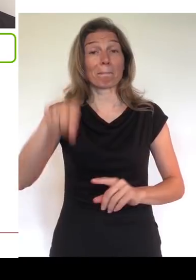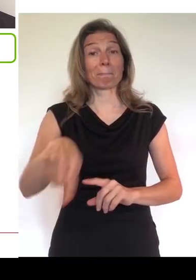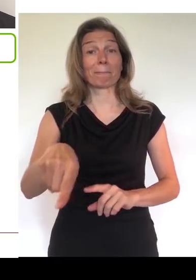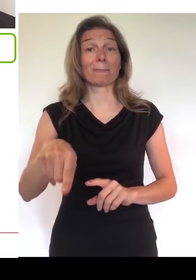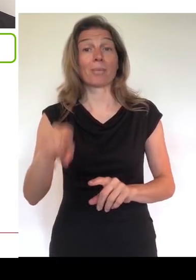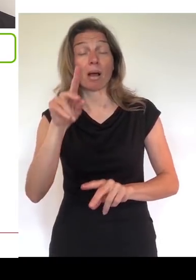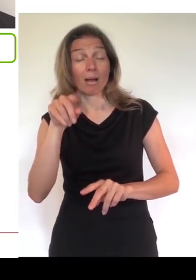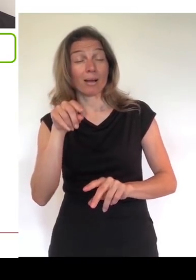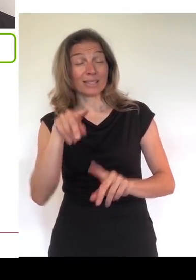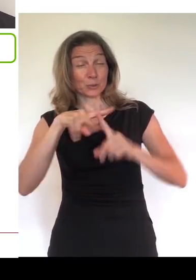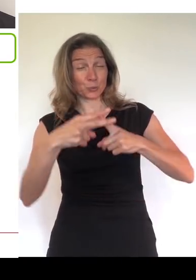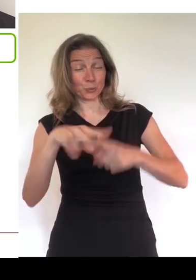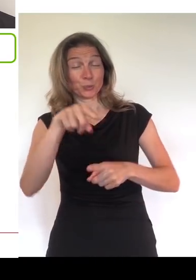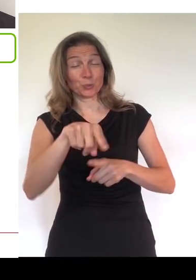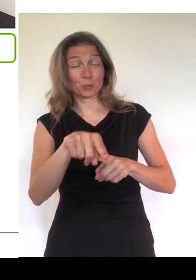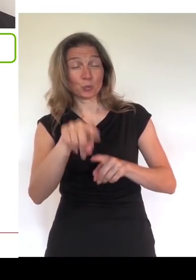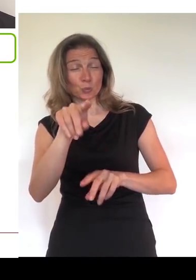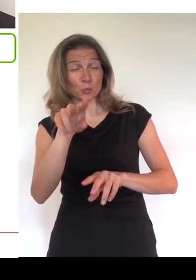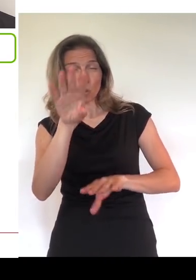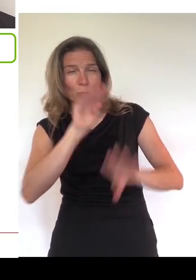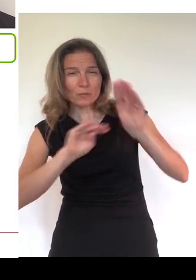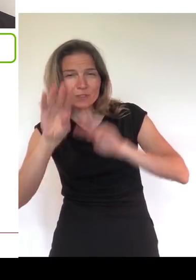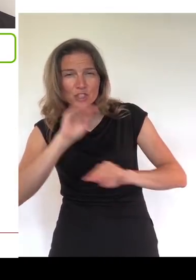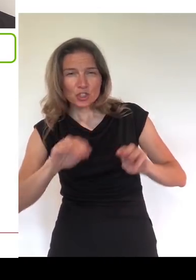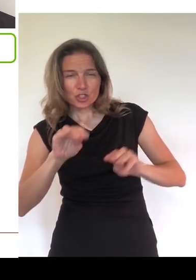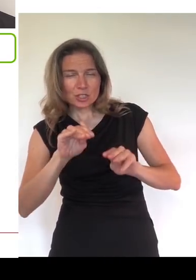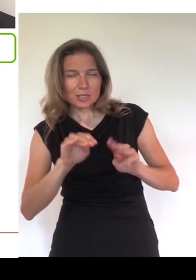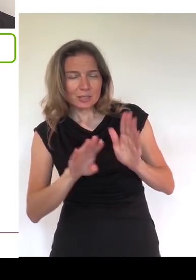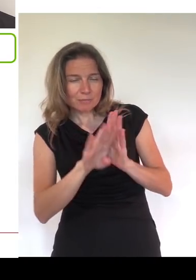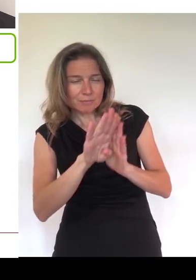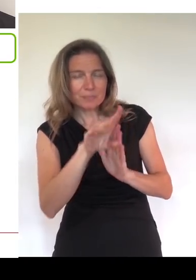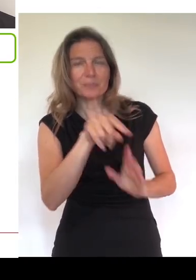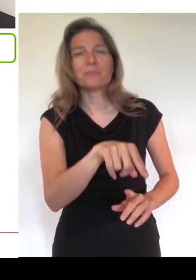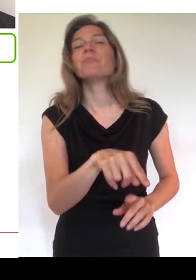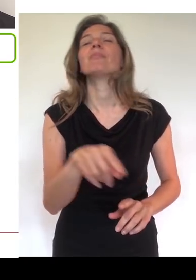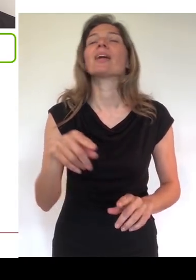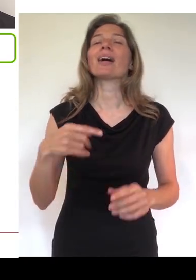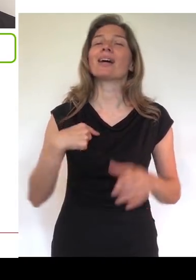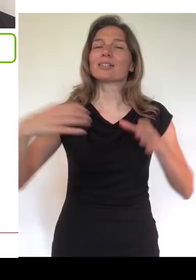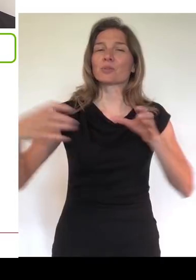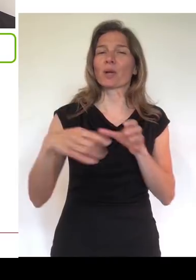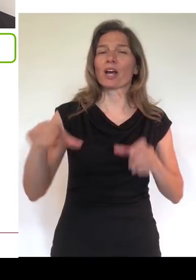language development and to a Kenyan context together with eKitabu.